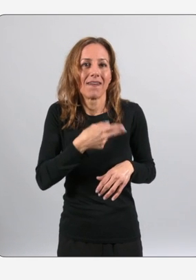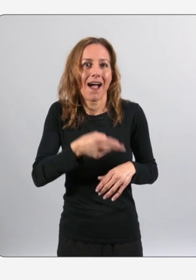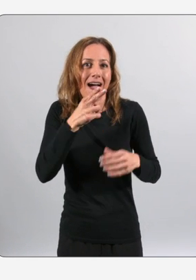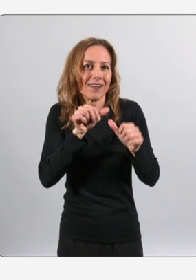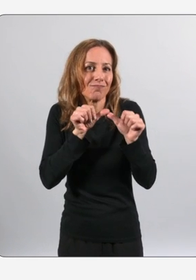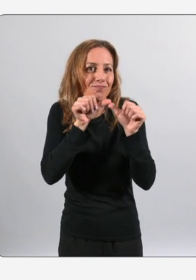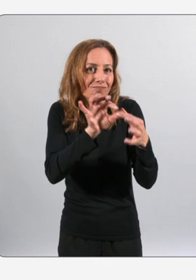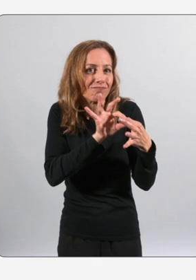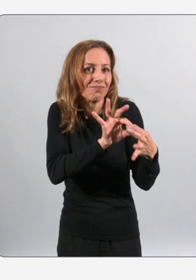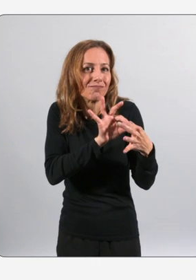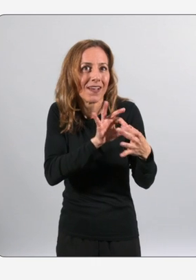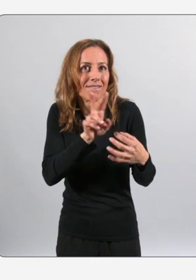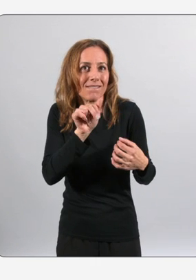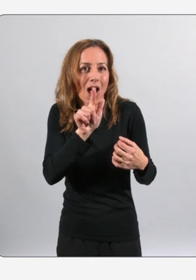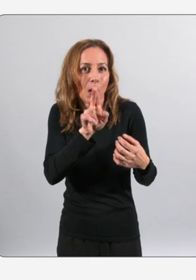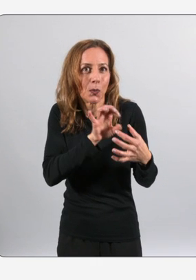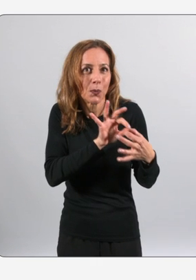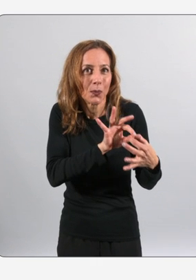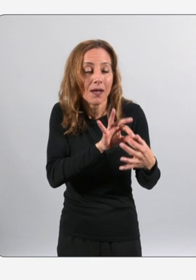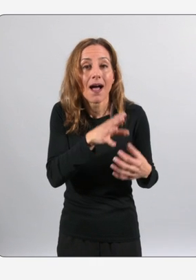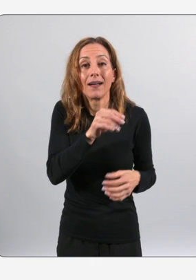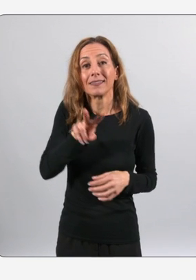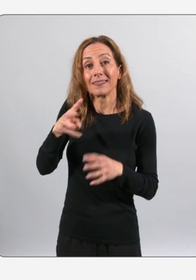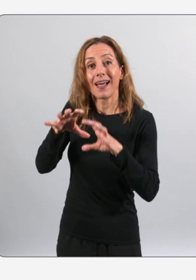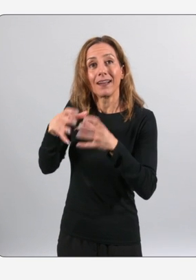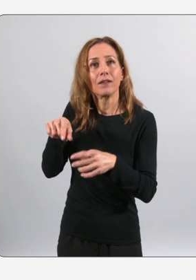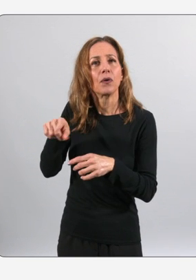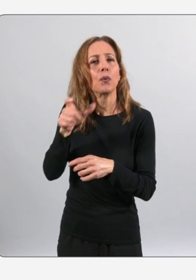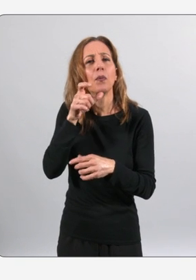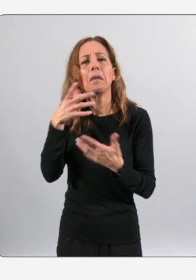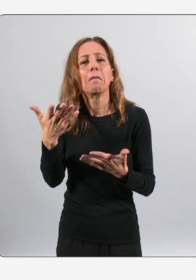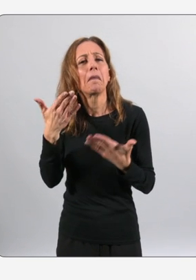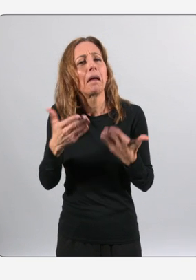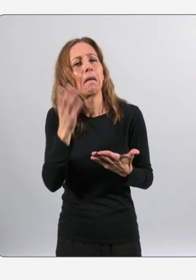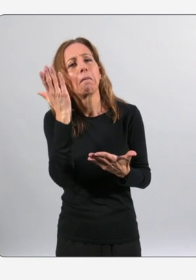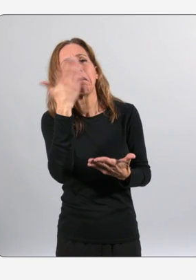second is around acquiring customers who have just not been paying much attention to you recently.